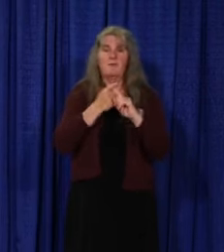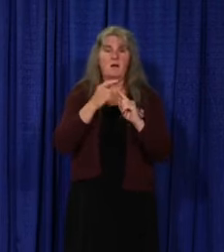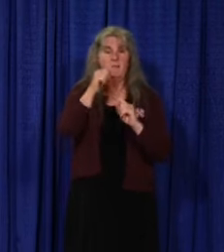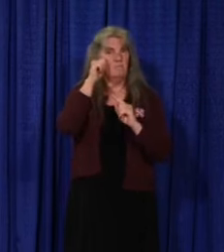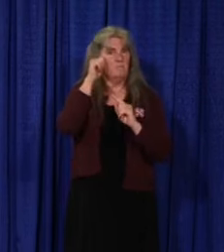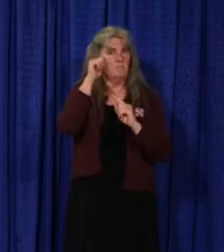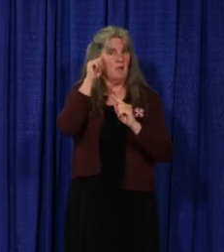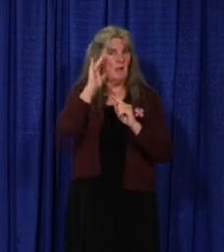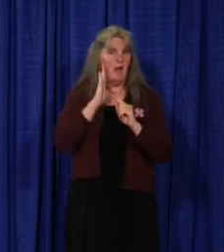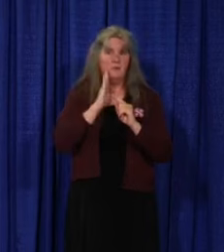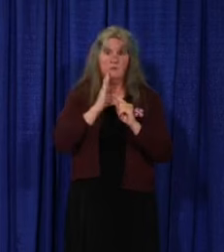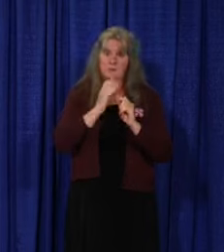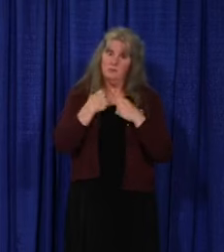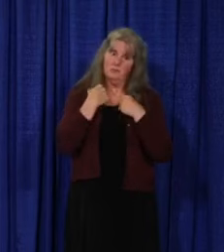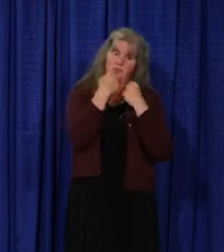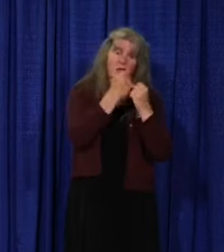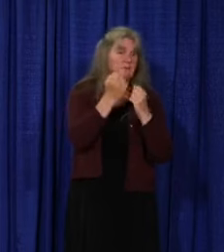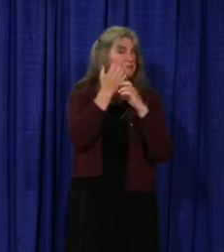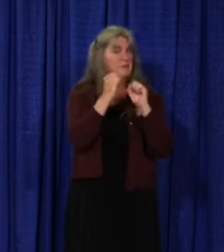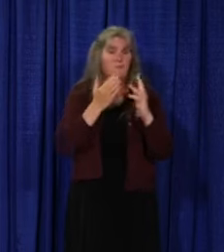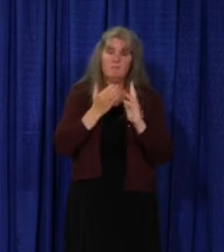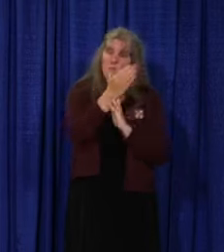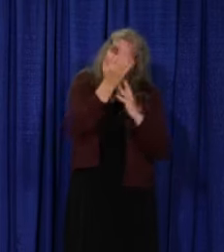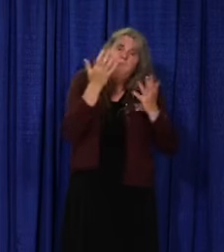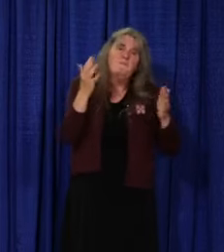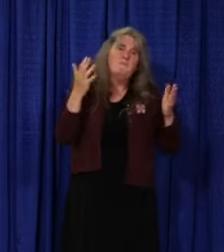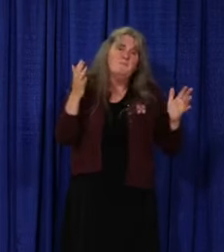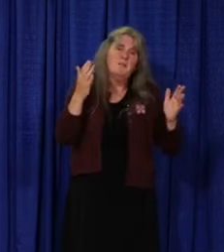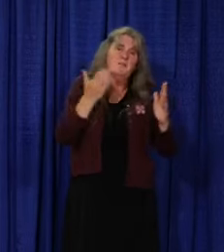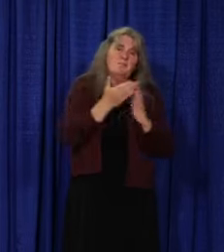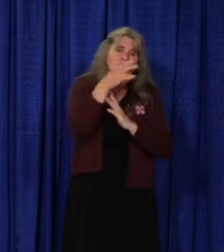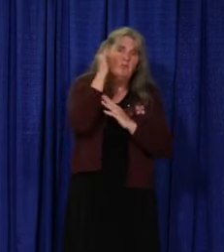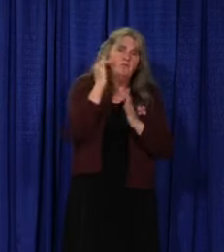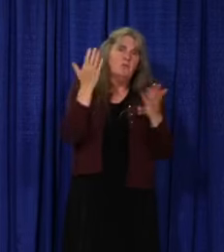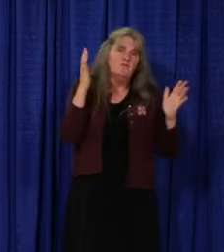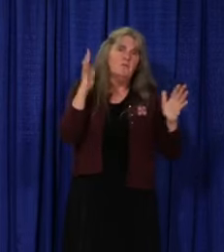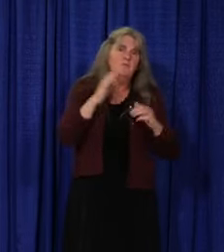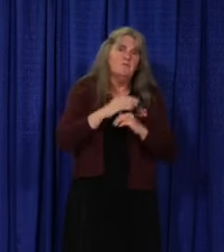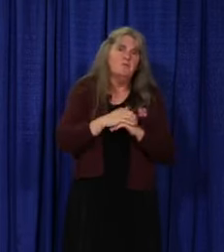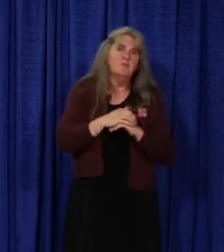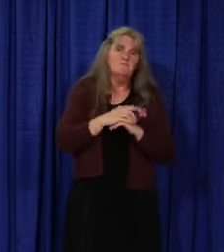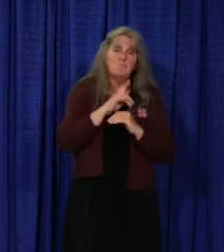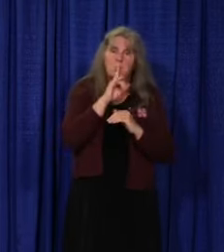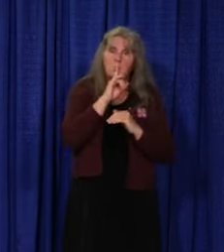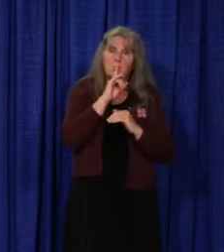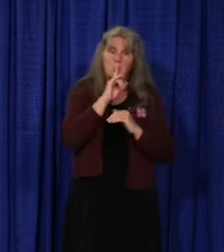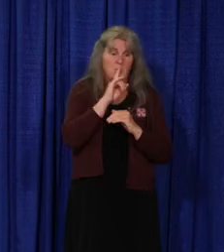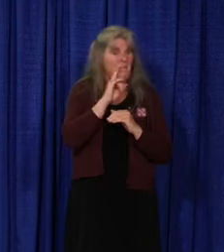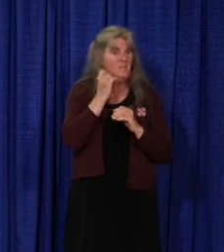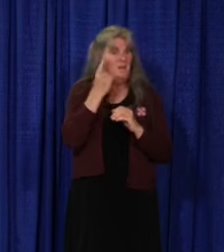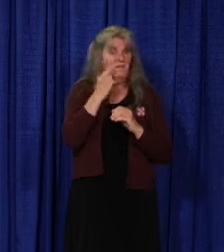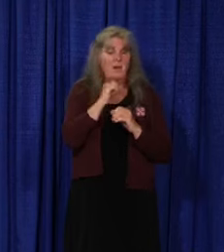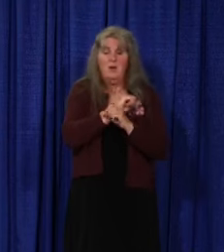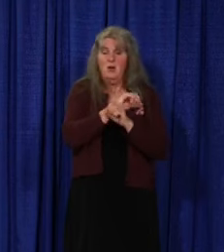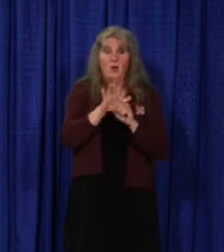have safely transitioned through Yukon and we have not reported a single COVID case based upon